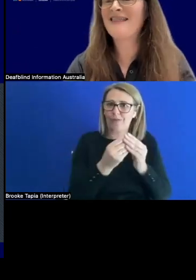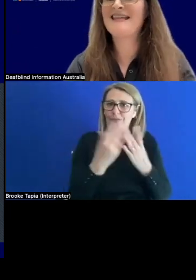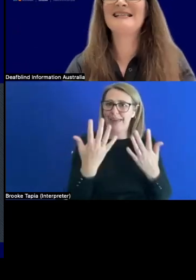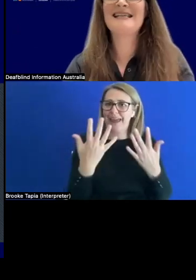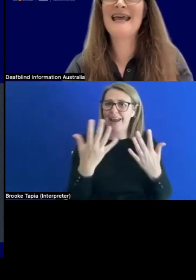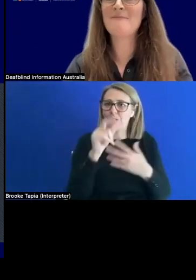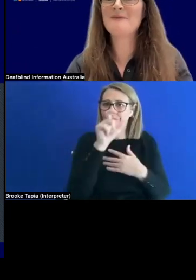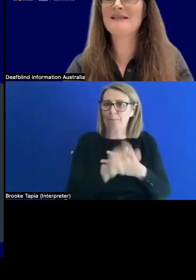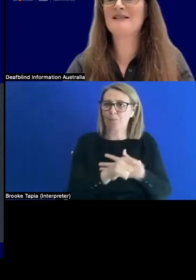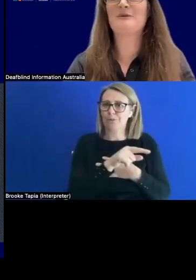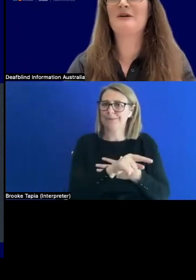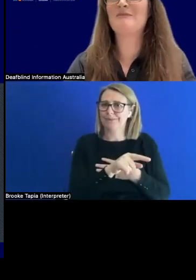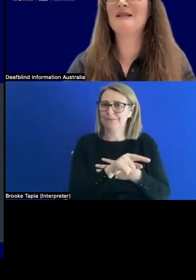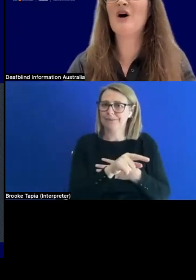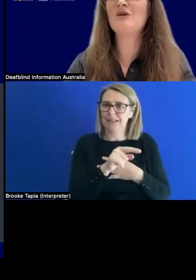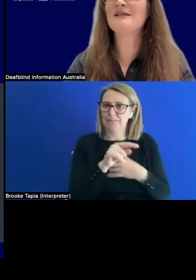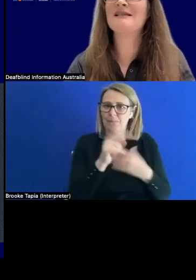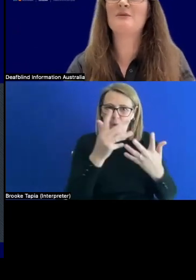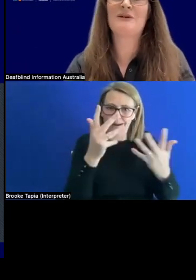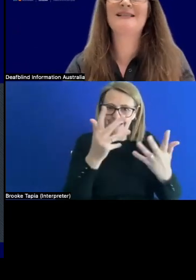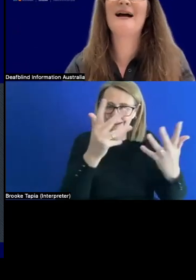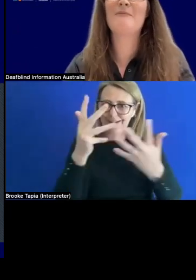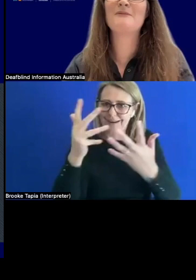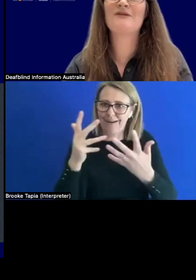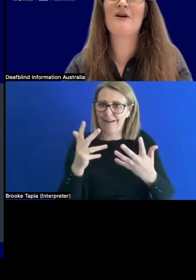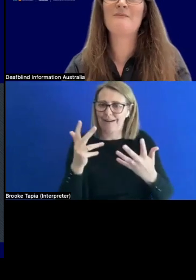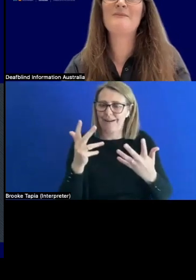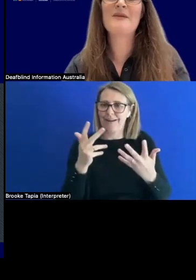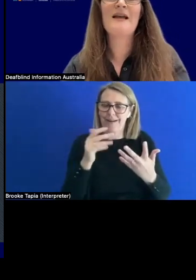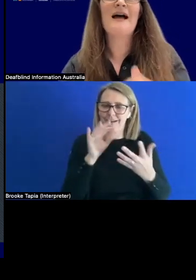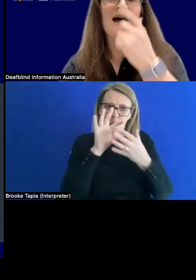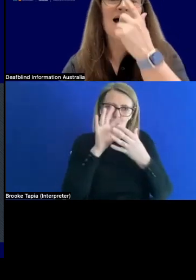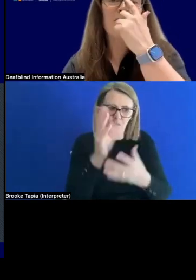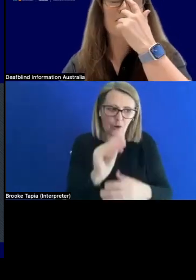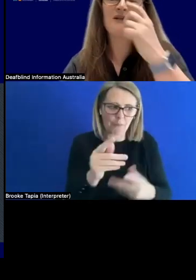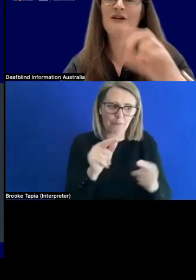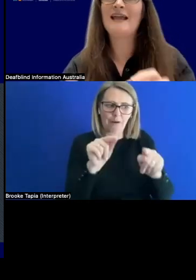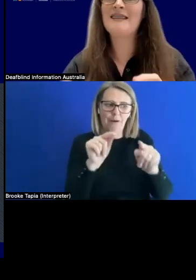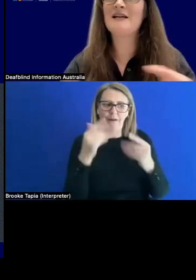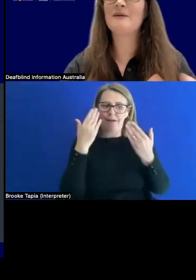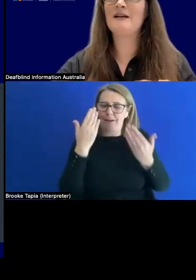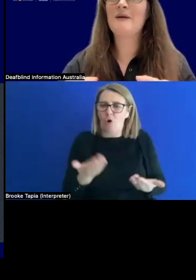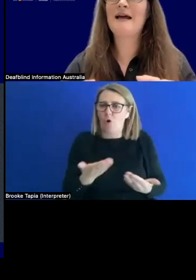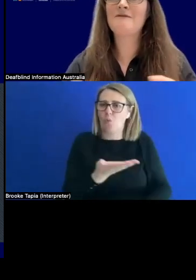that thing is kept, it’s not where it belongs, it’s not where it comes from, so I think we have